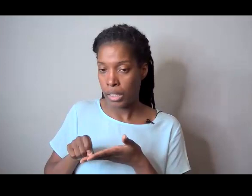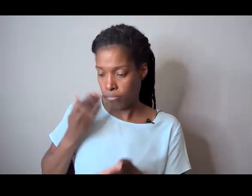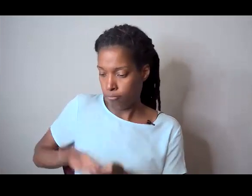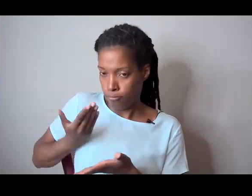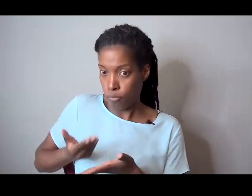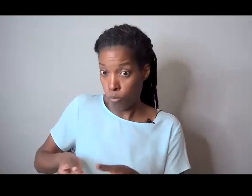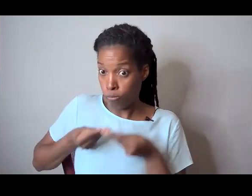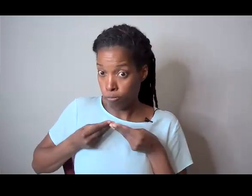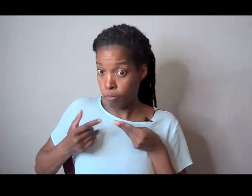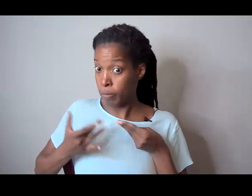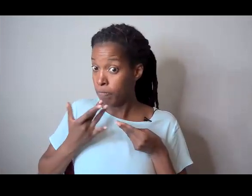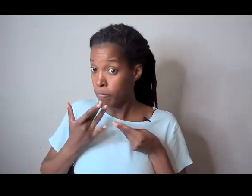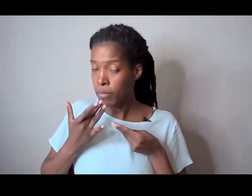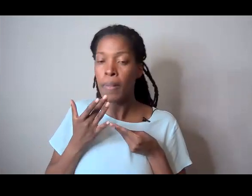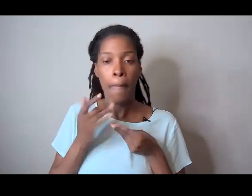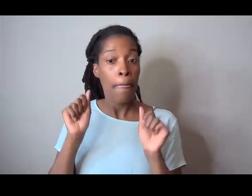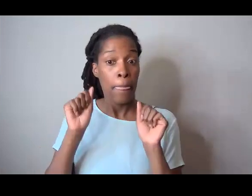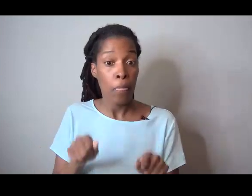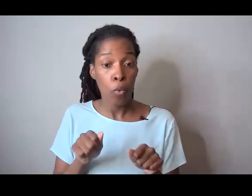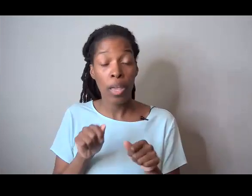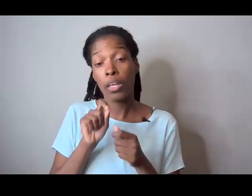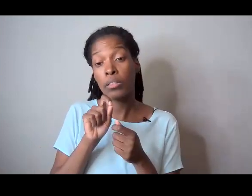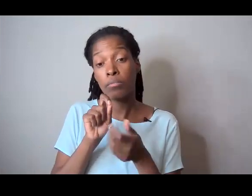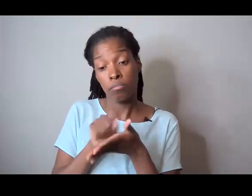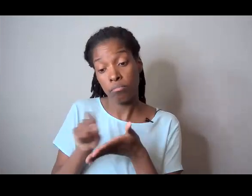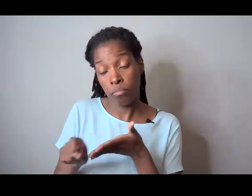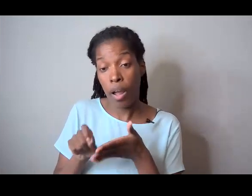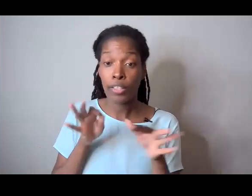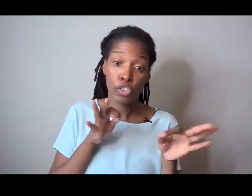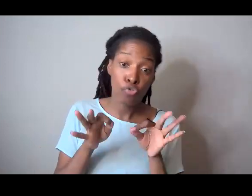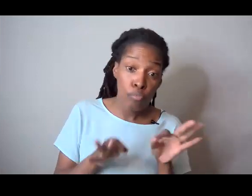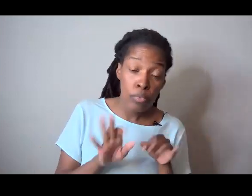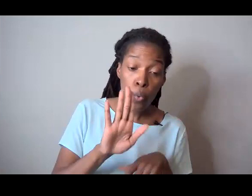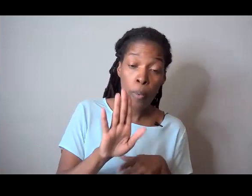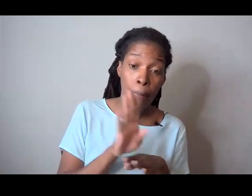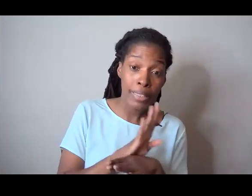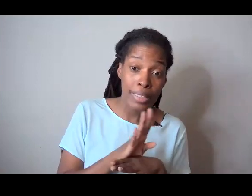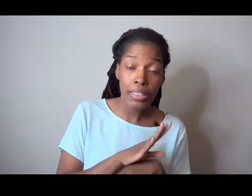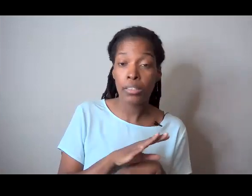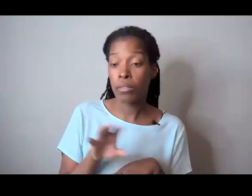you could put details about the business, a description of the business on that SSA form 795.